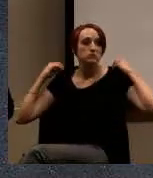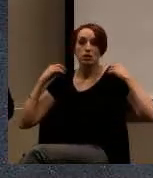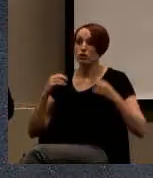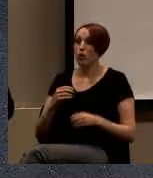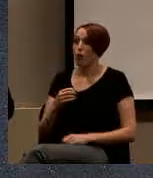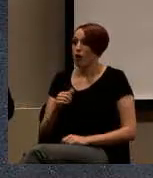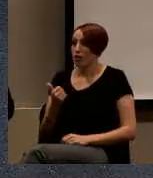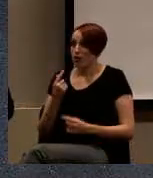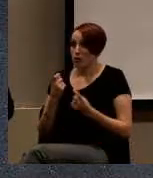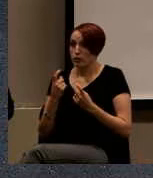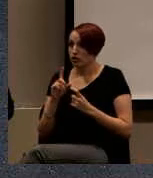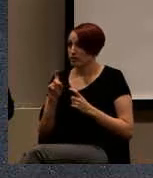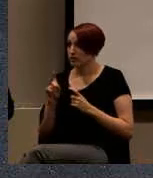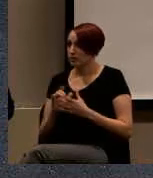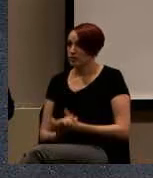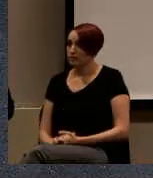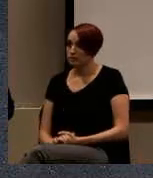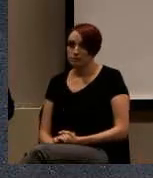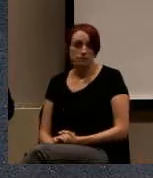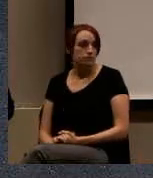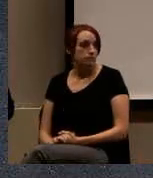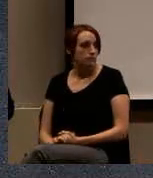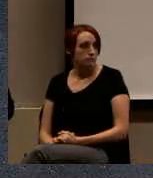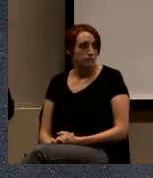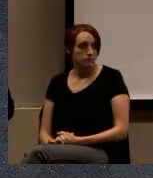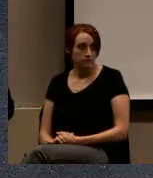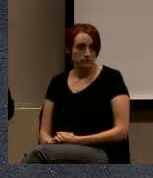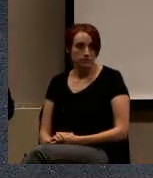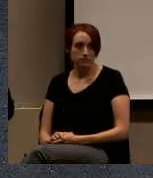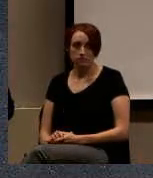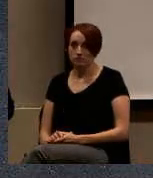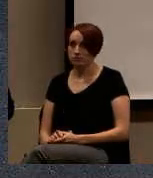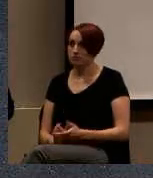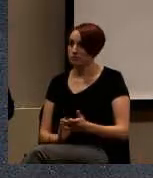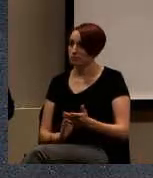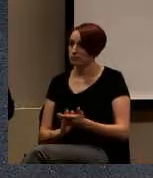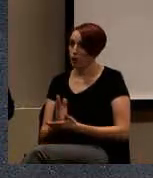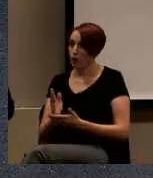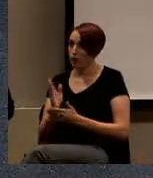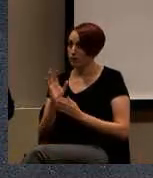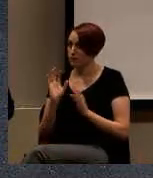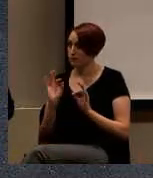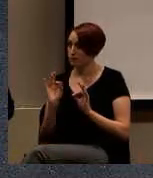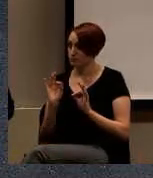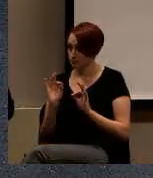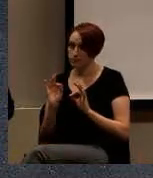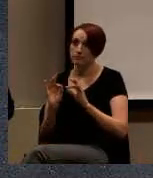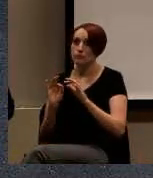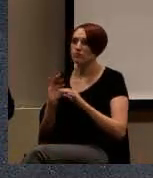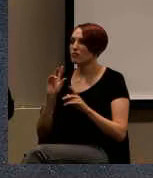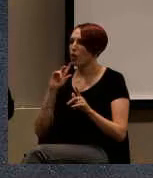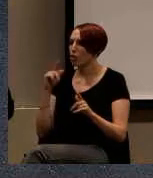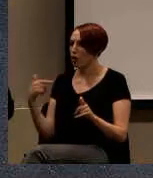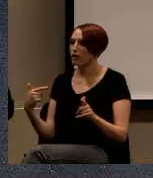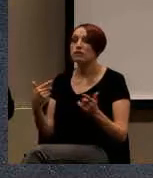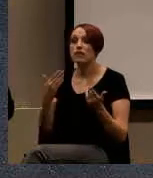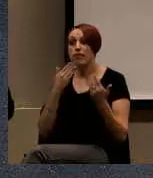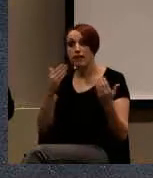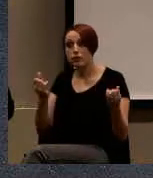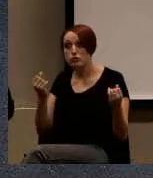Any other questions? Alright. Moderator: No questions. Alright. Well, thank you very much, Nick.